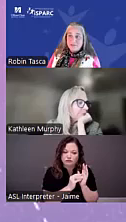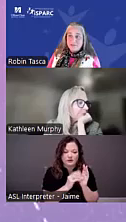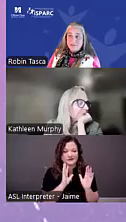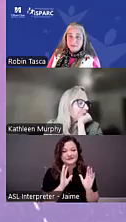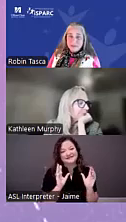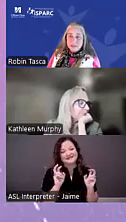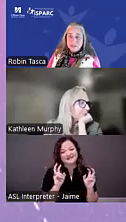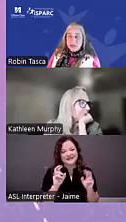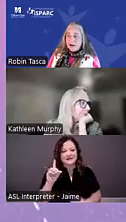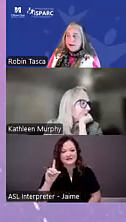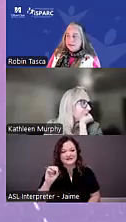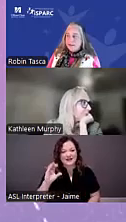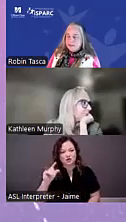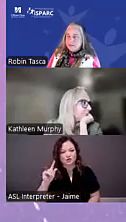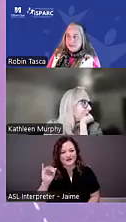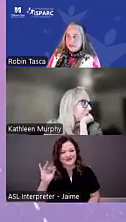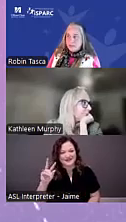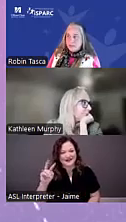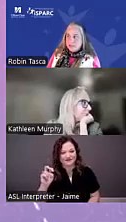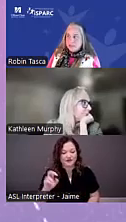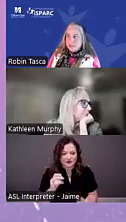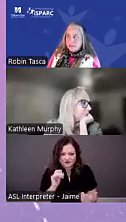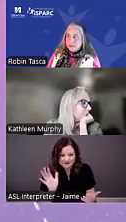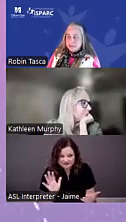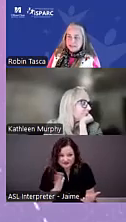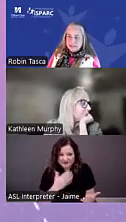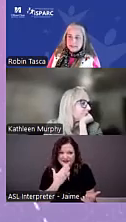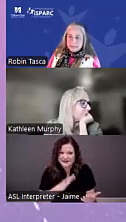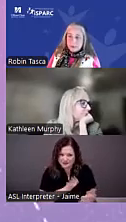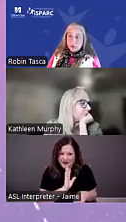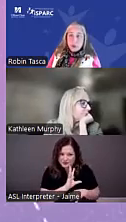If it's an image of-- and I'm just going to use this as an example--